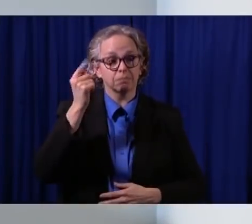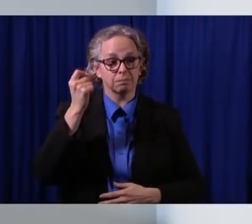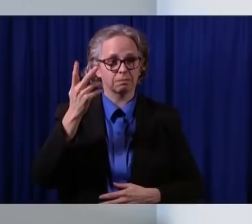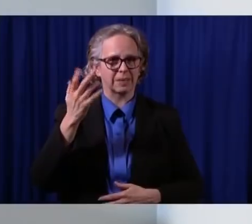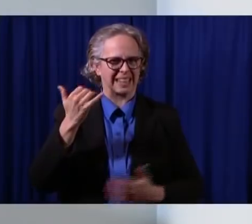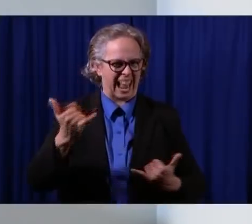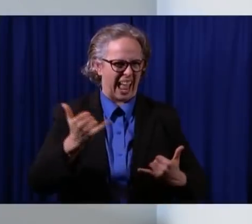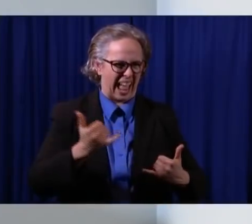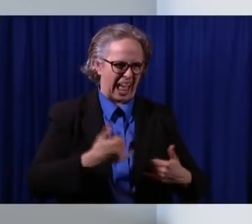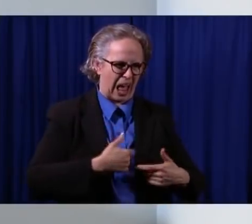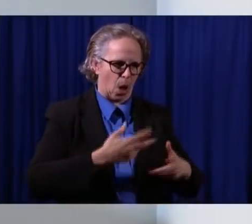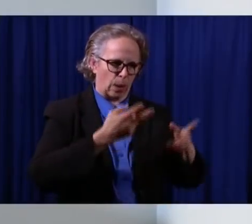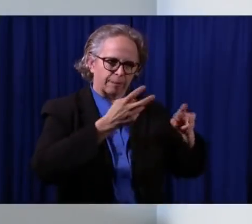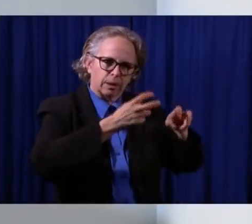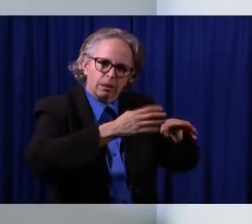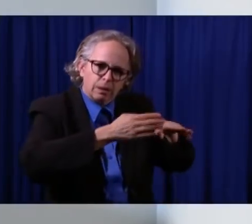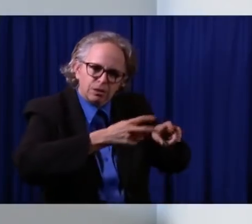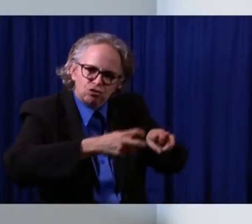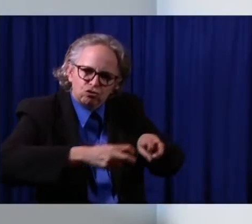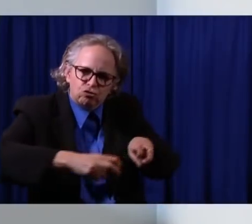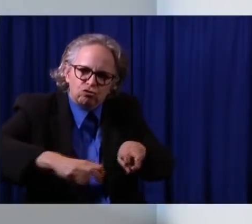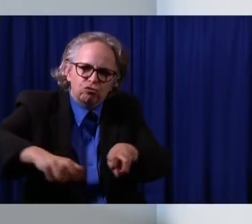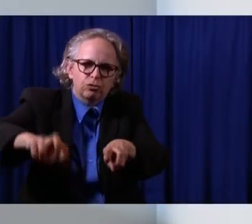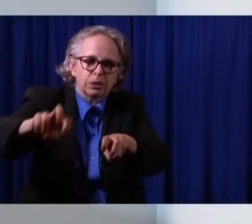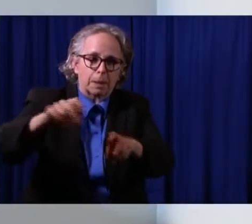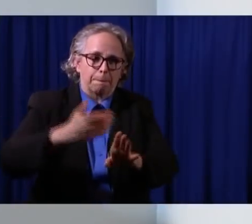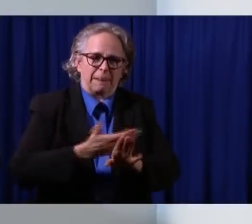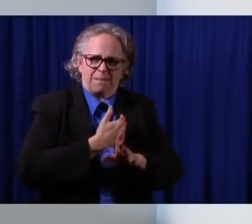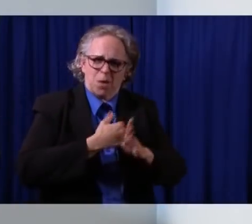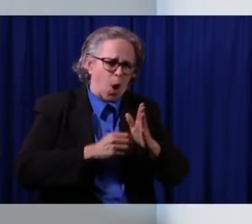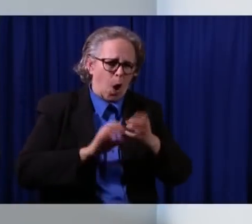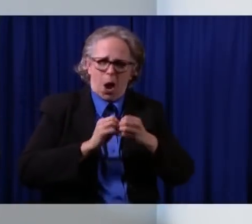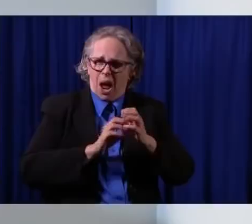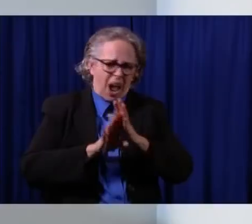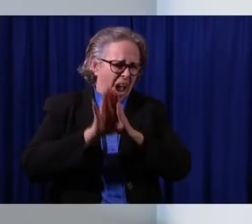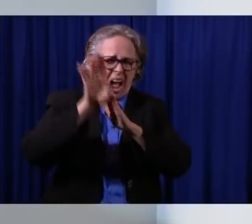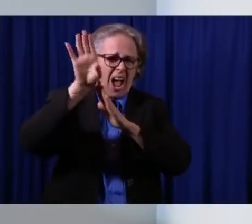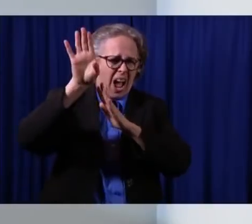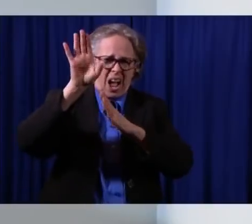LET ME FIRST TALK ABOUT THE JOBS COMPONENT. THERE IS GOING TO BE A TRANSITION.